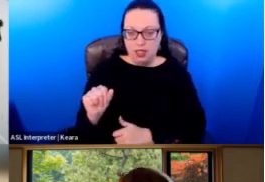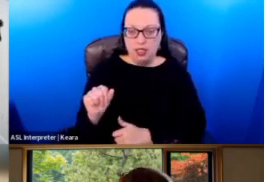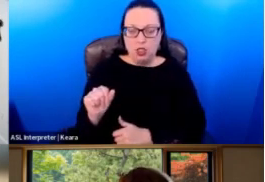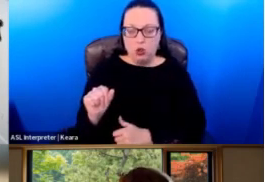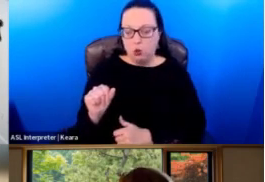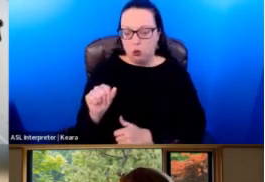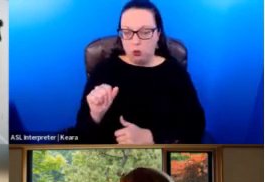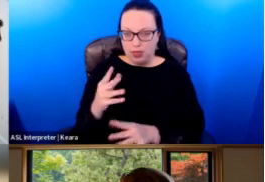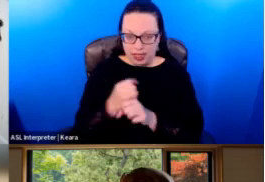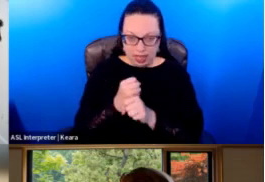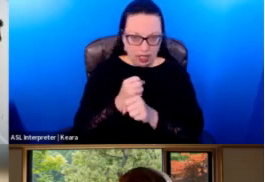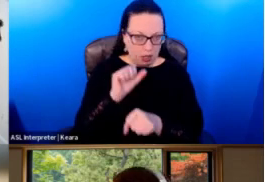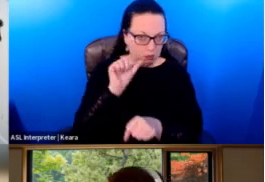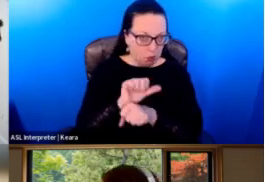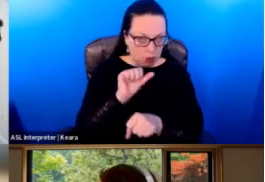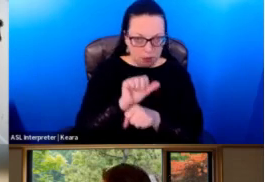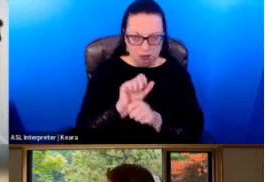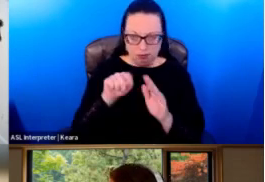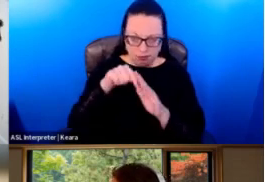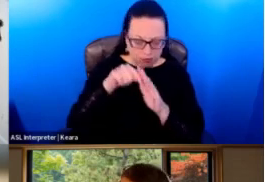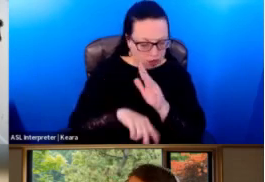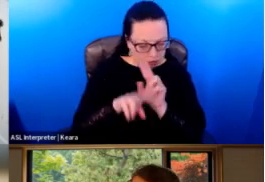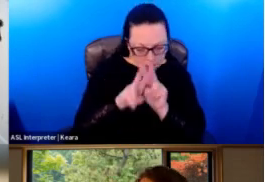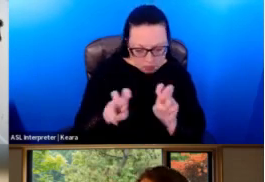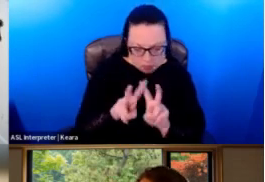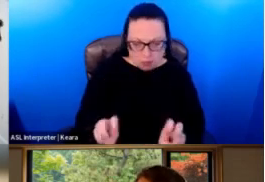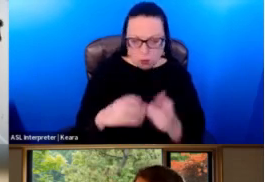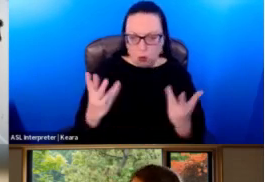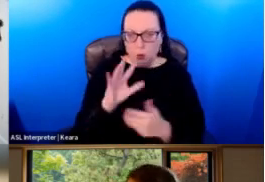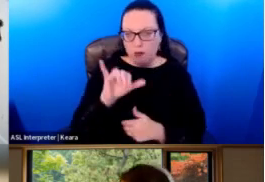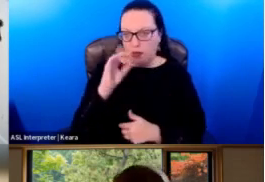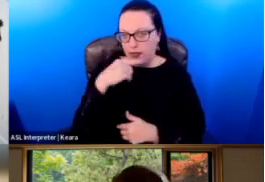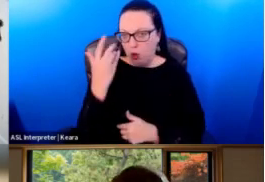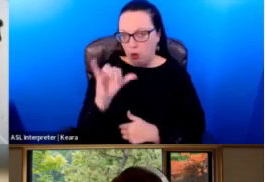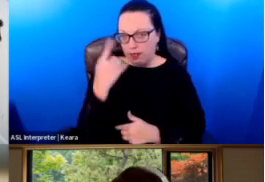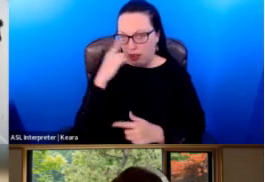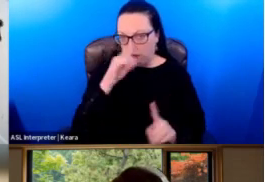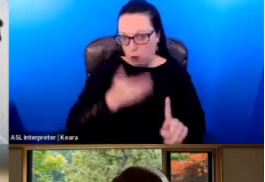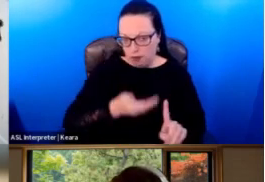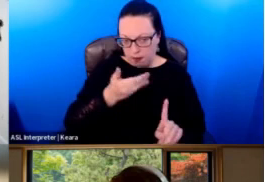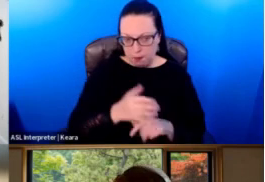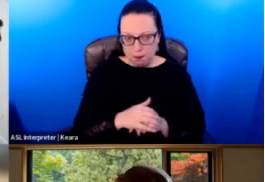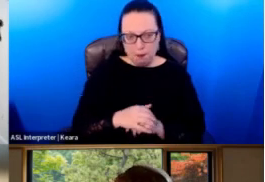into exploring what that's going to look like for them. Next slide, please. All right. All